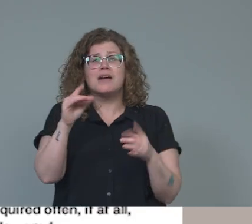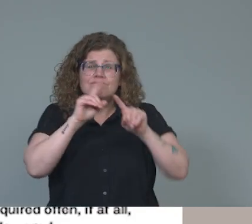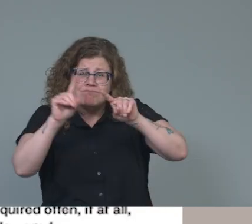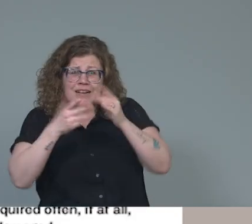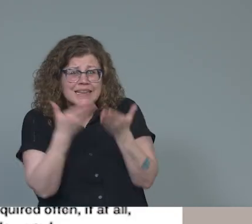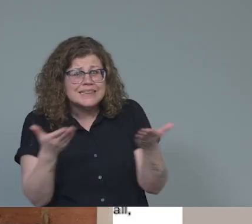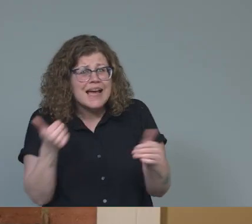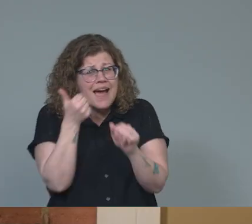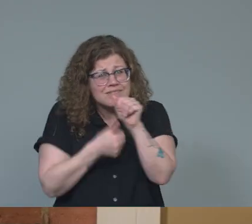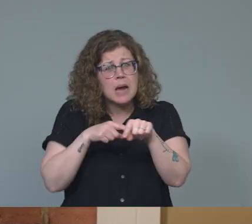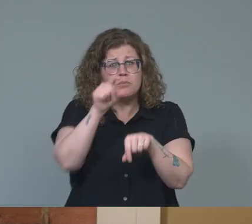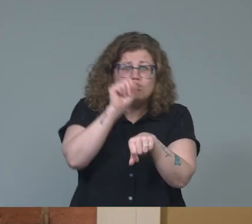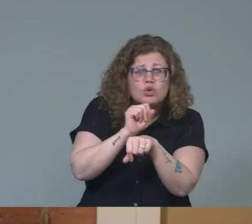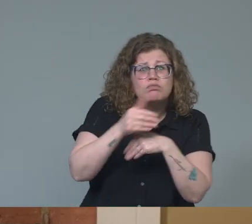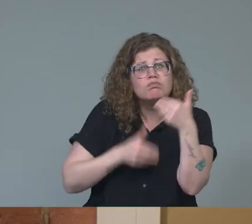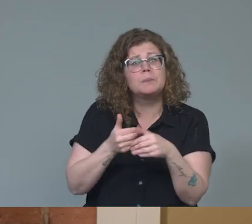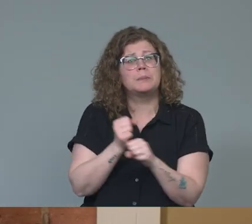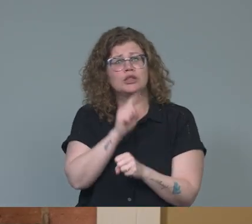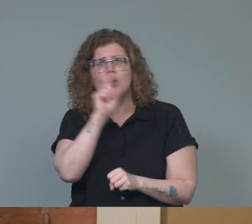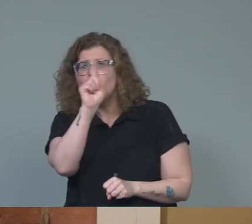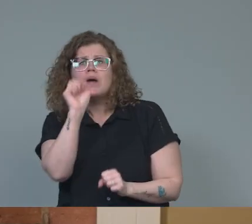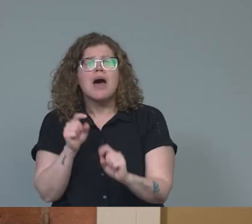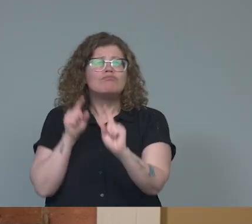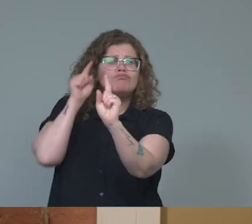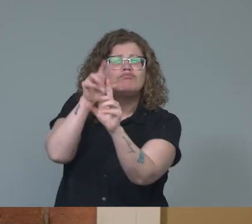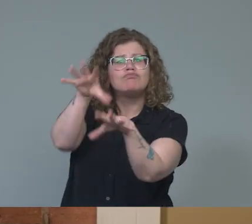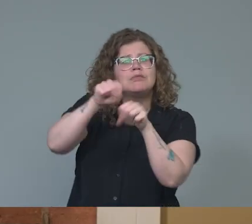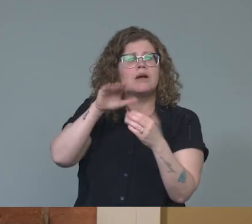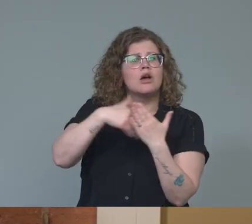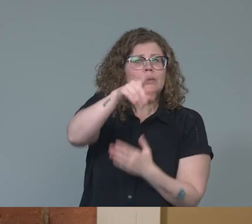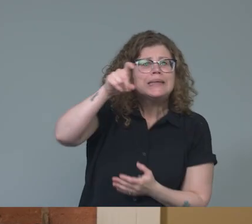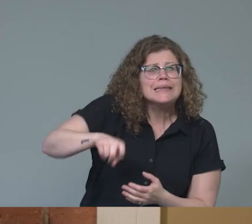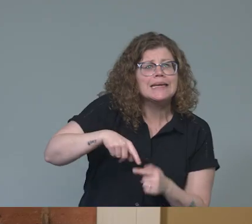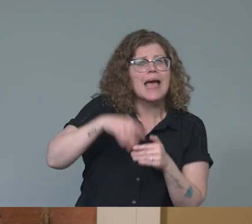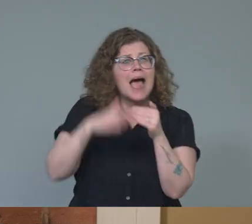in the end. These are all considerations that are part of your detailed design process